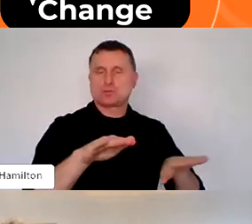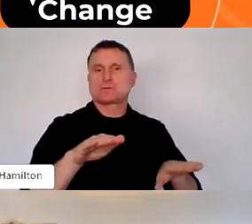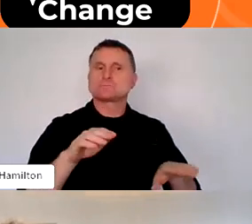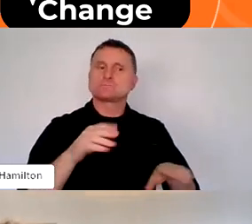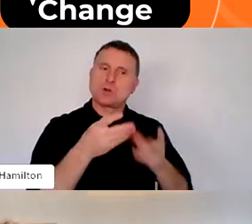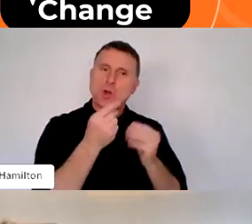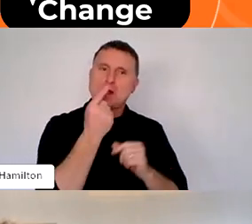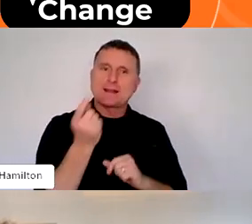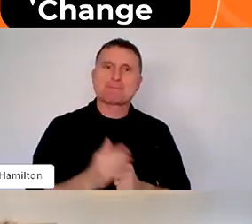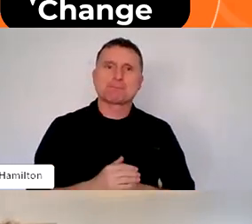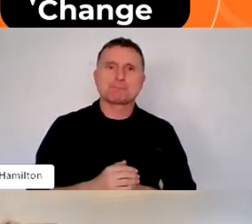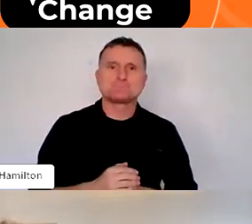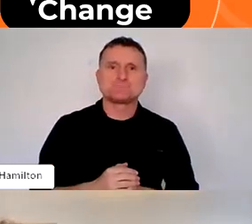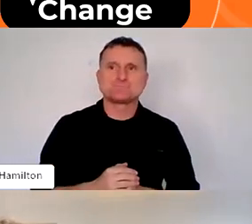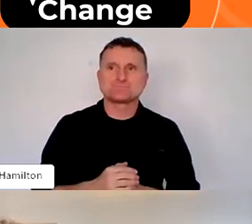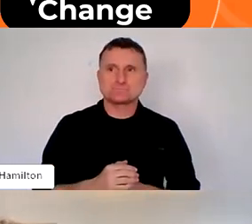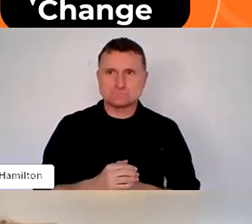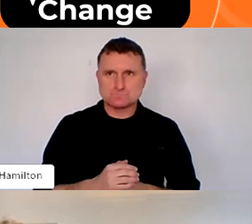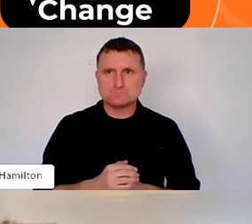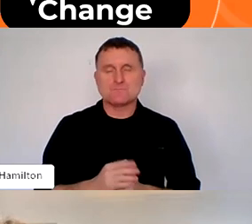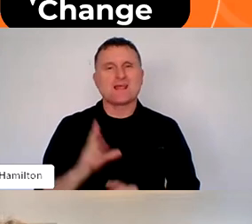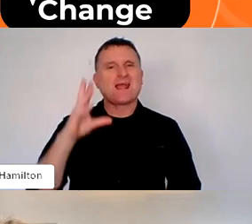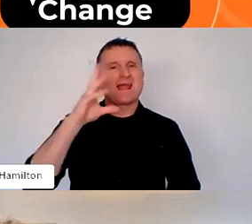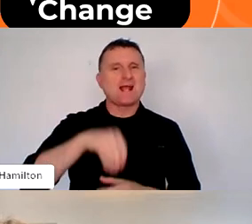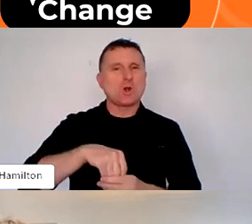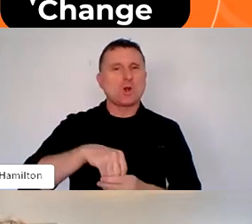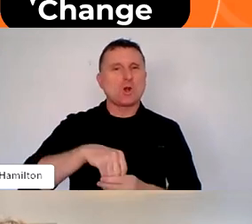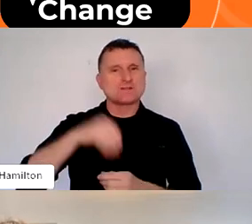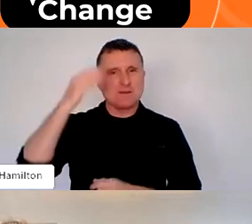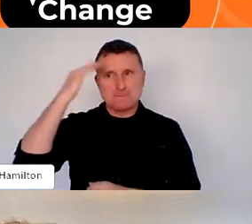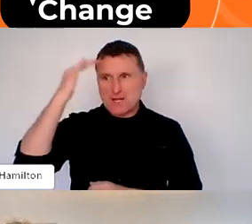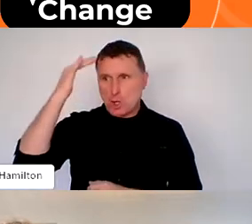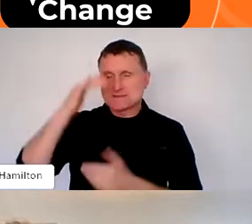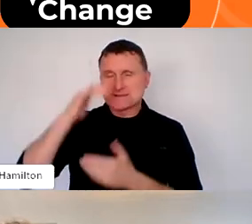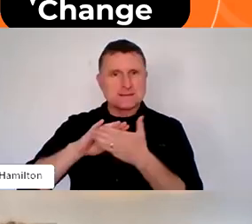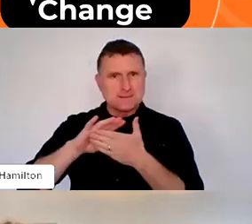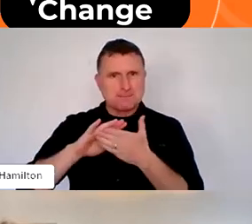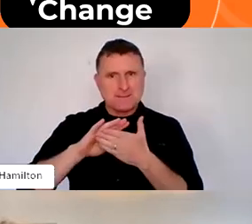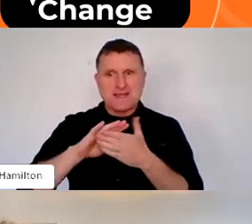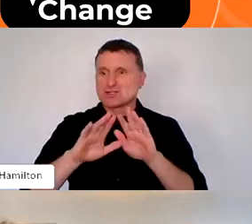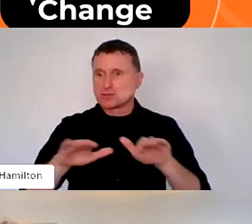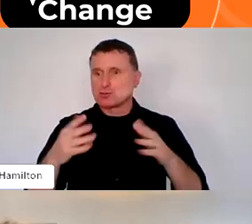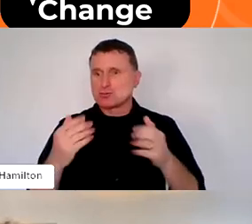and belonging well. The idea of inclusive pedagogies mean that we no longer think of any child as having fixed ability but rather